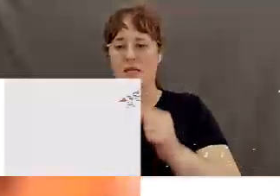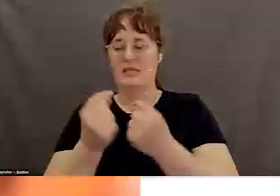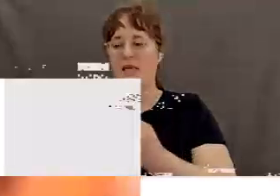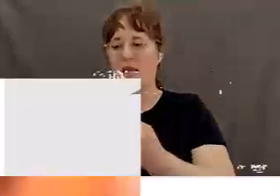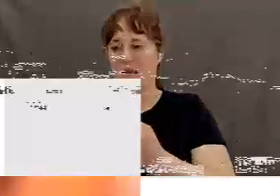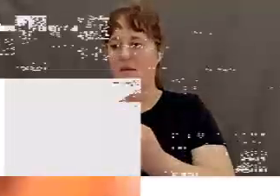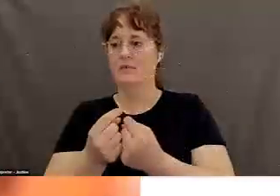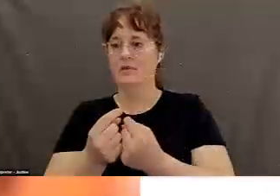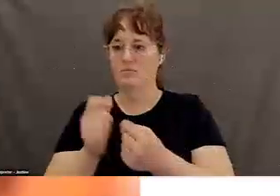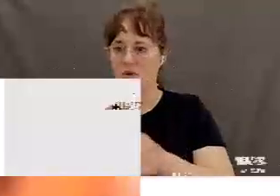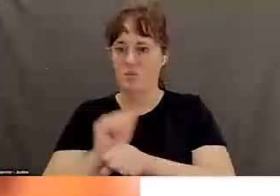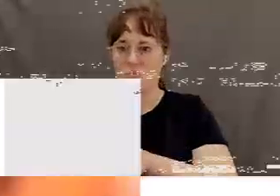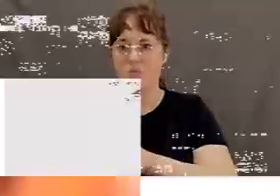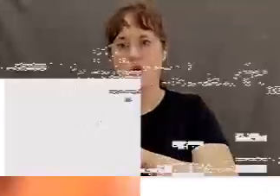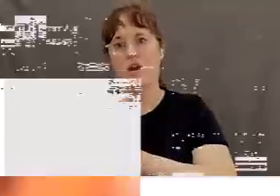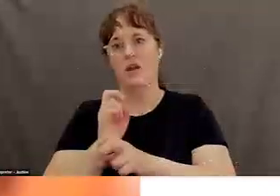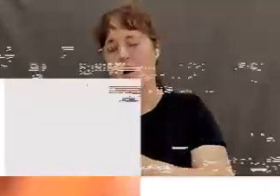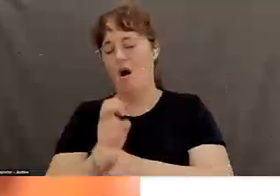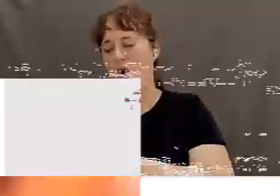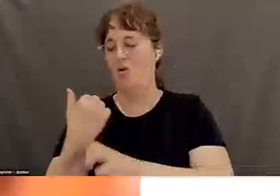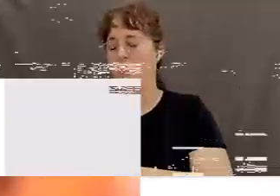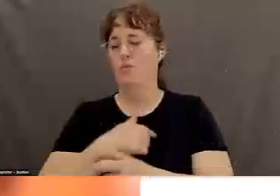Boardroom: Appreciate the opportunity to partner together to move this.